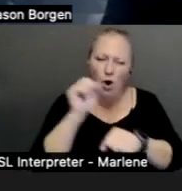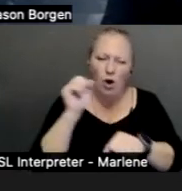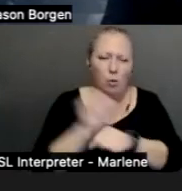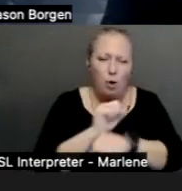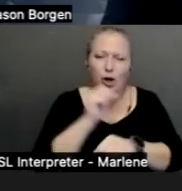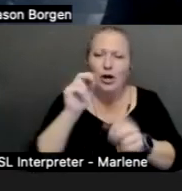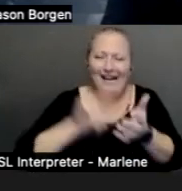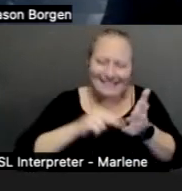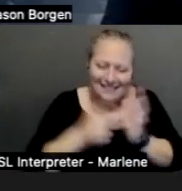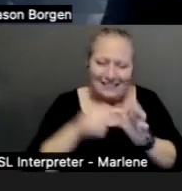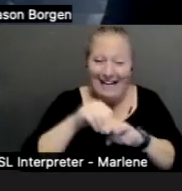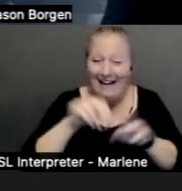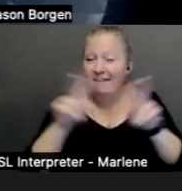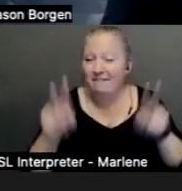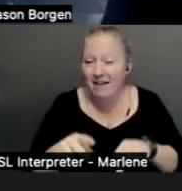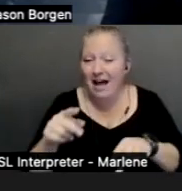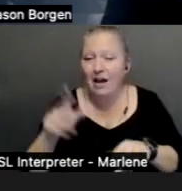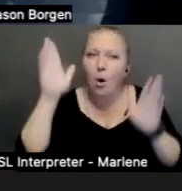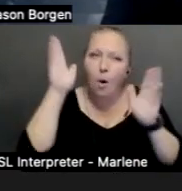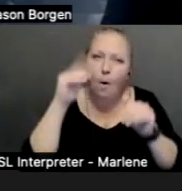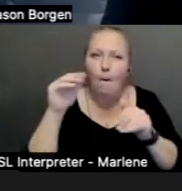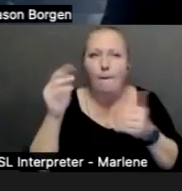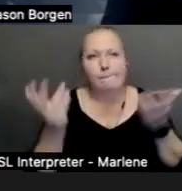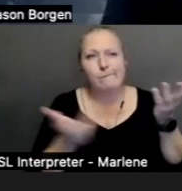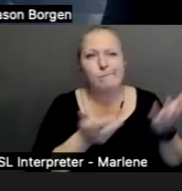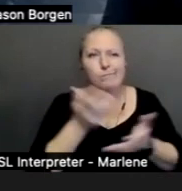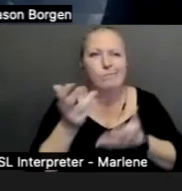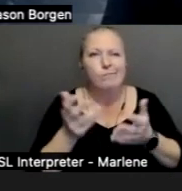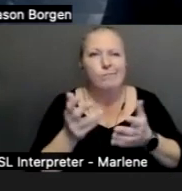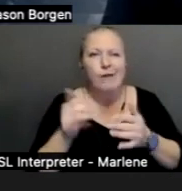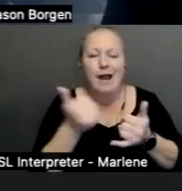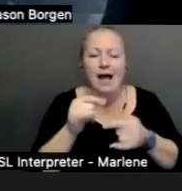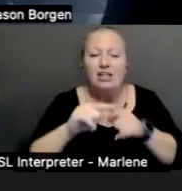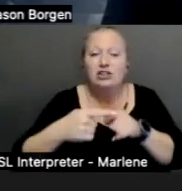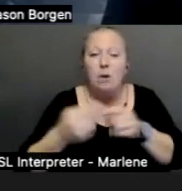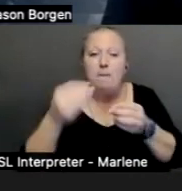we're hoping that it becomes almost like a catalyst of every of more partnerships going